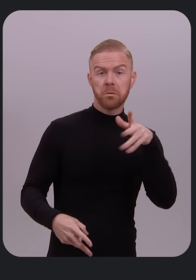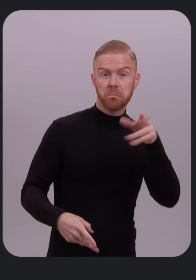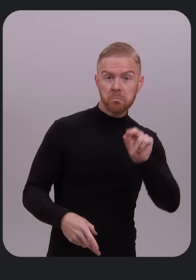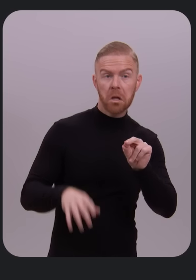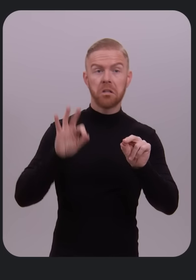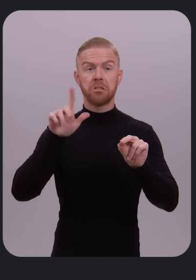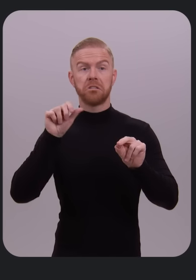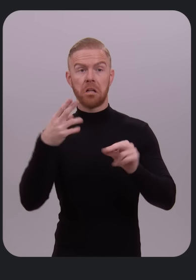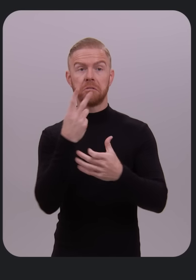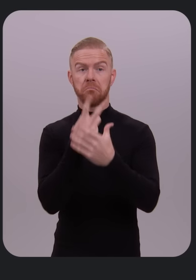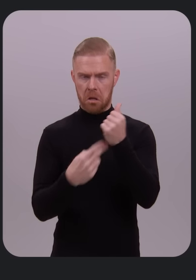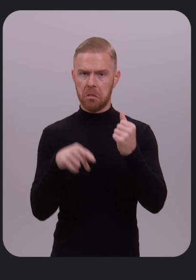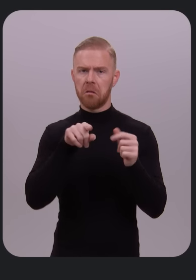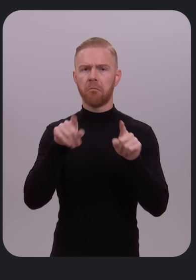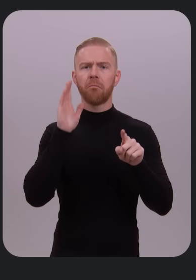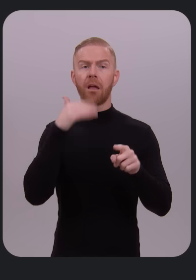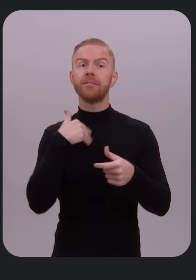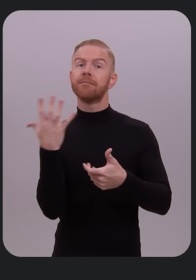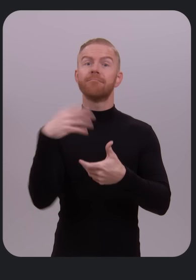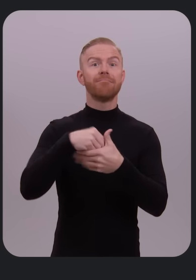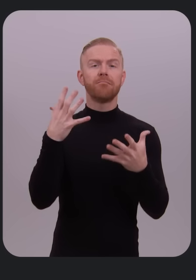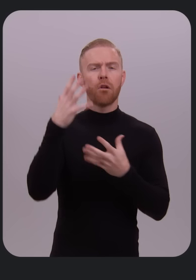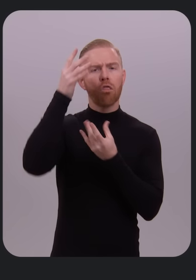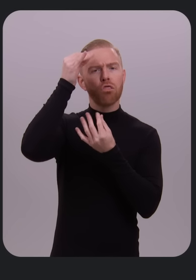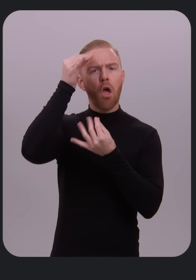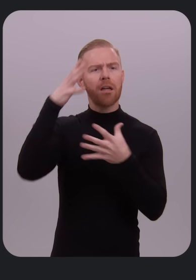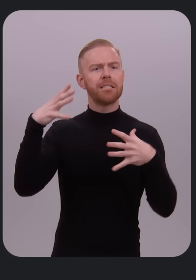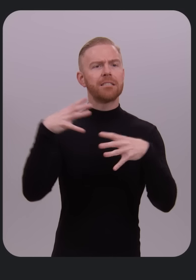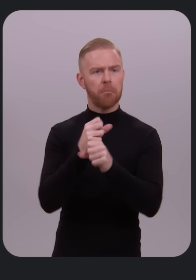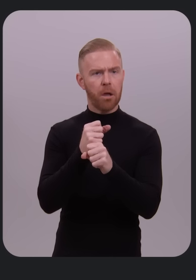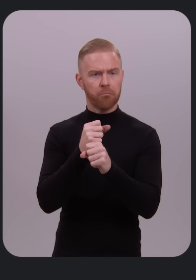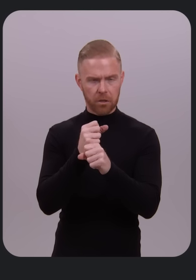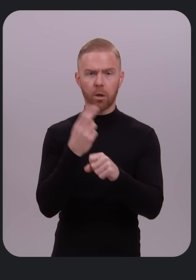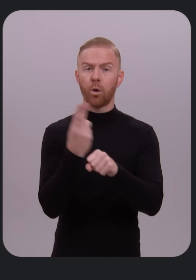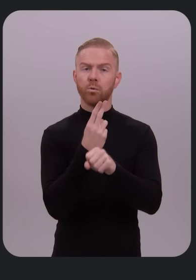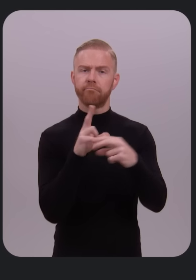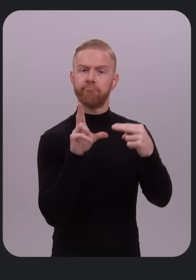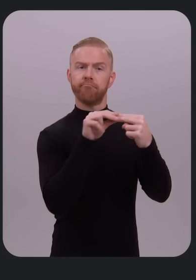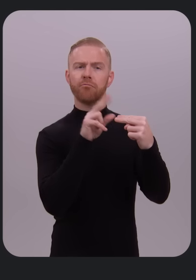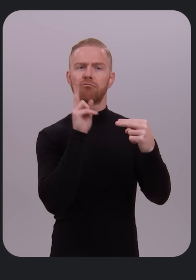including thought summaries via the Gemini API and Vertex AI.